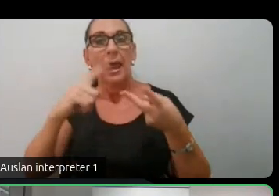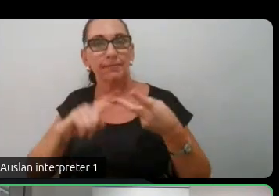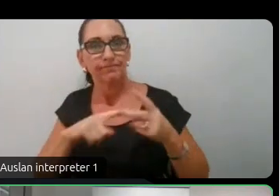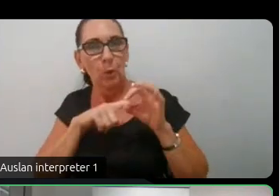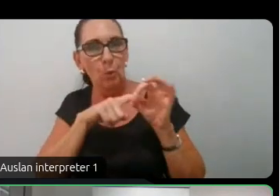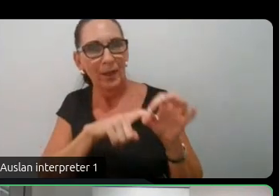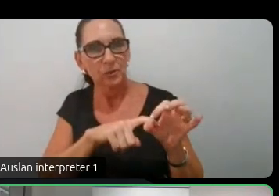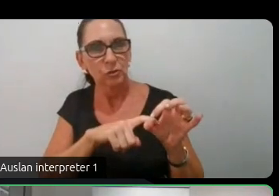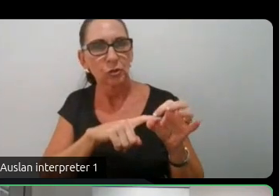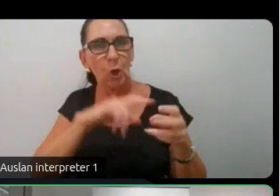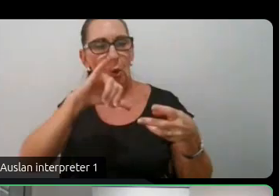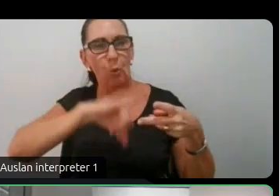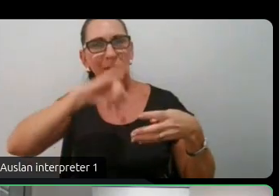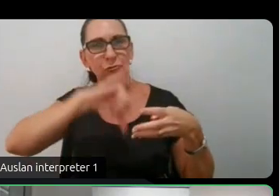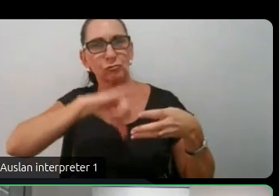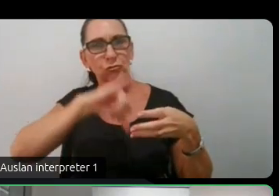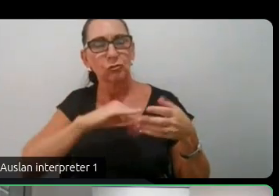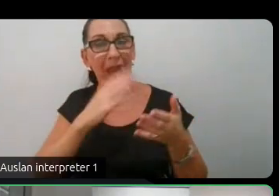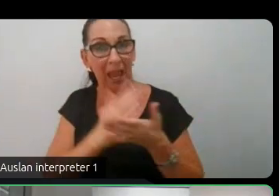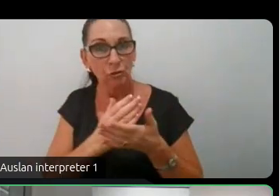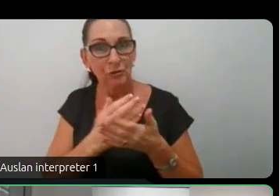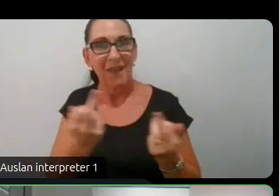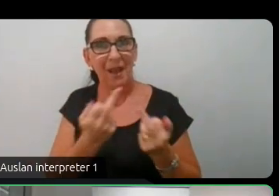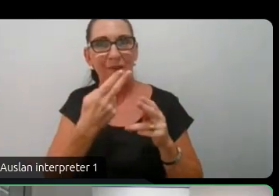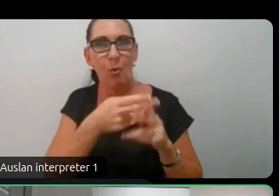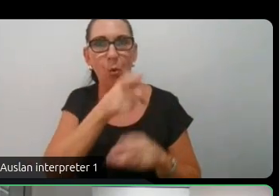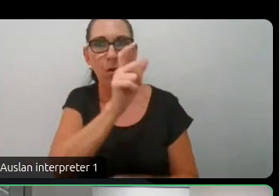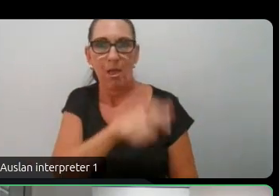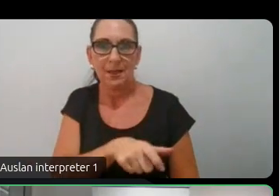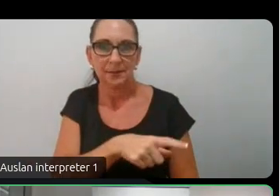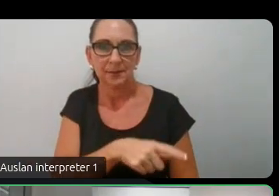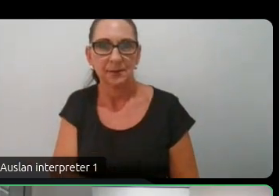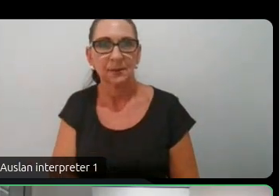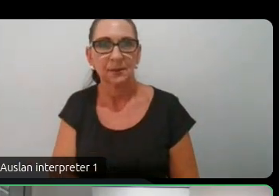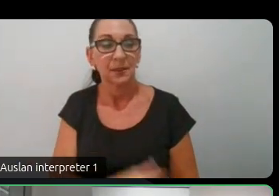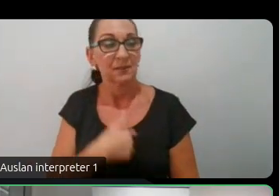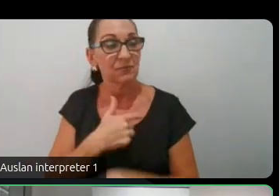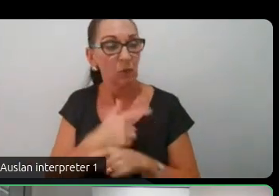uh which ones are actually available to the client. So when we're talking about availability